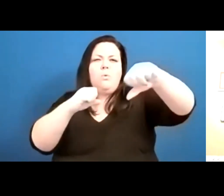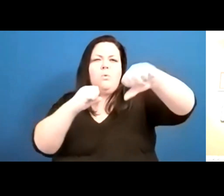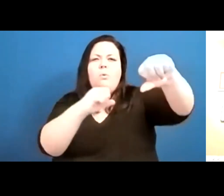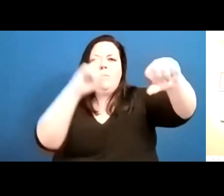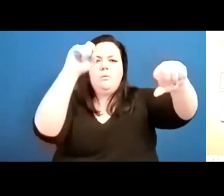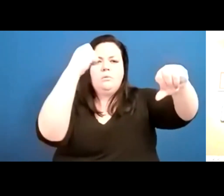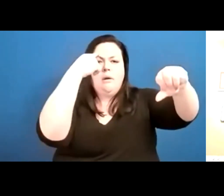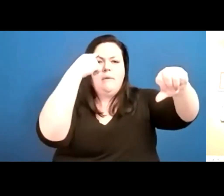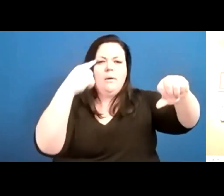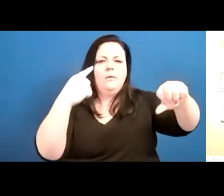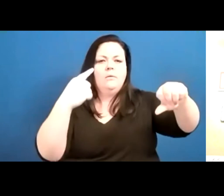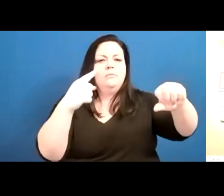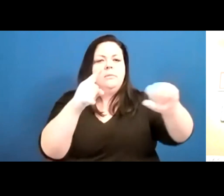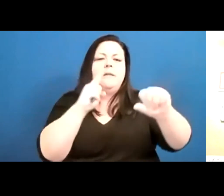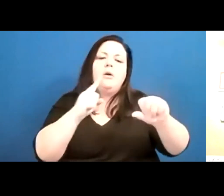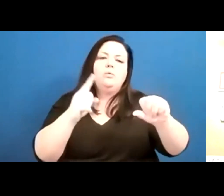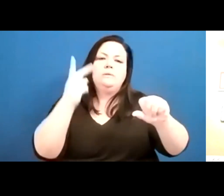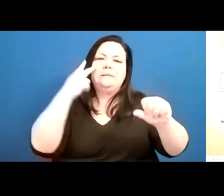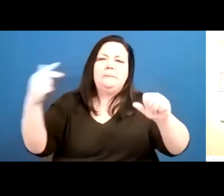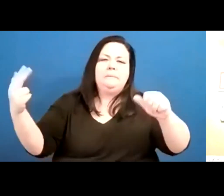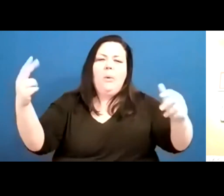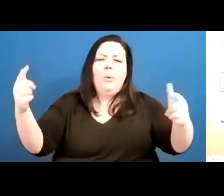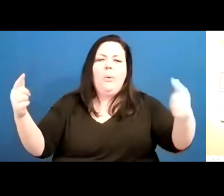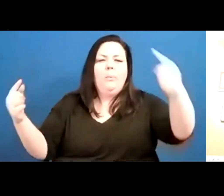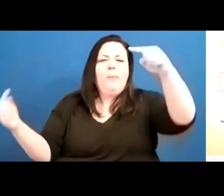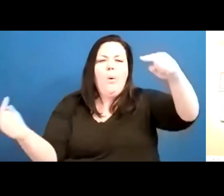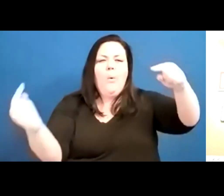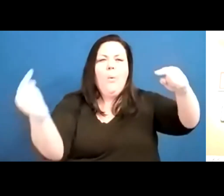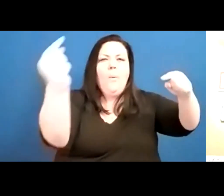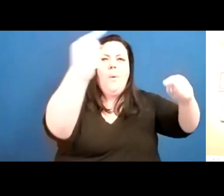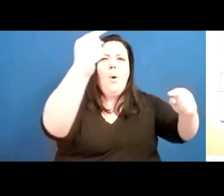is serenaded by bullets under/ the range of an open sky. Groups/